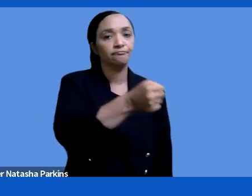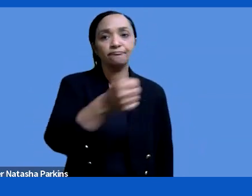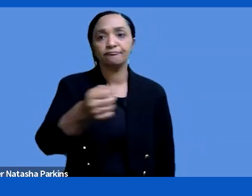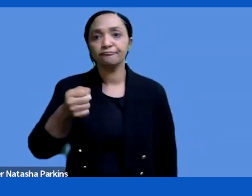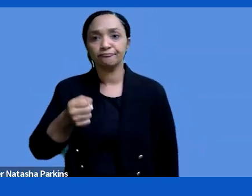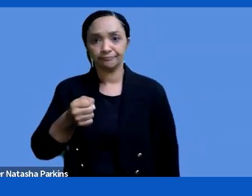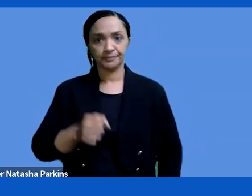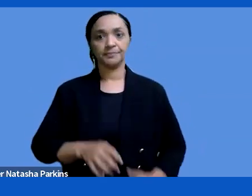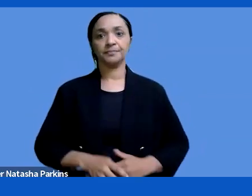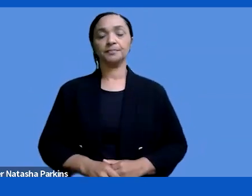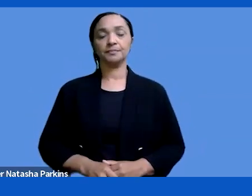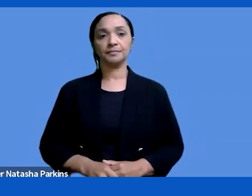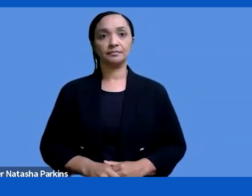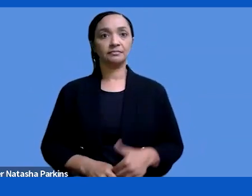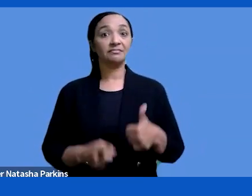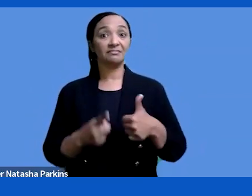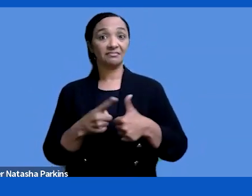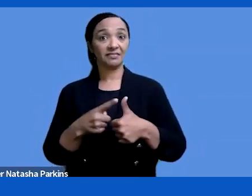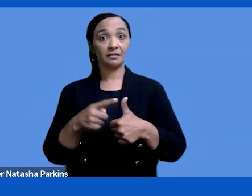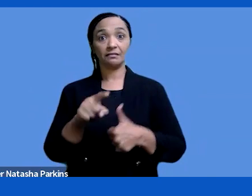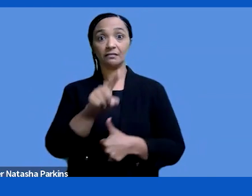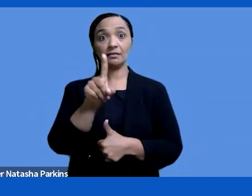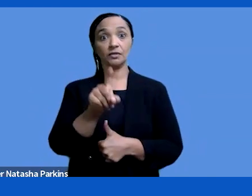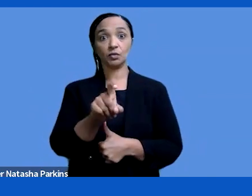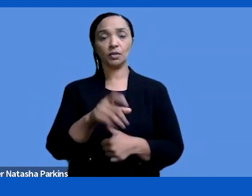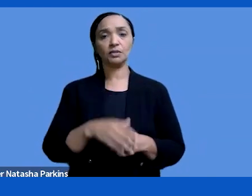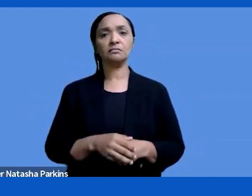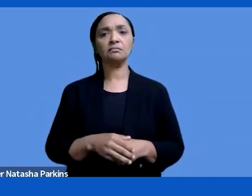So the first question we got was about penalties in the Accessibility Act,